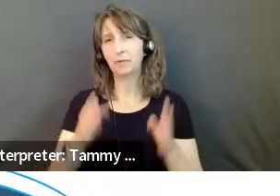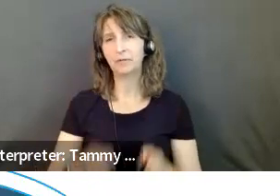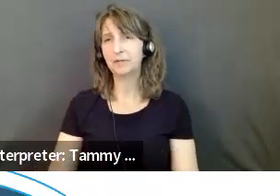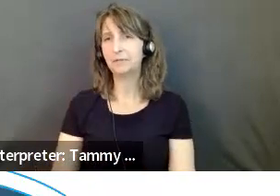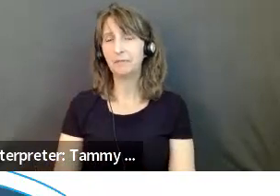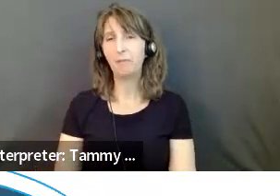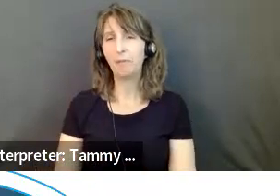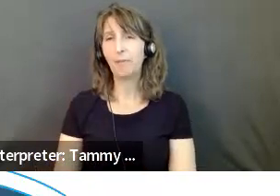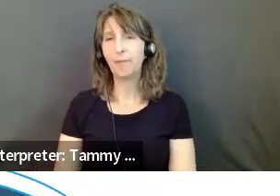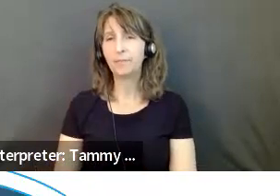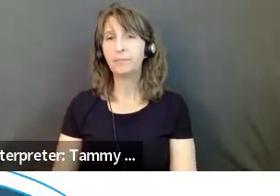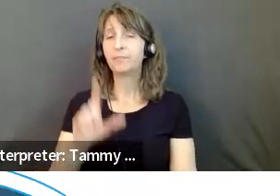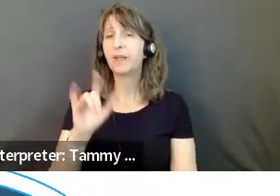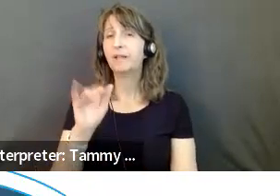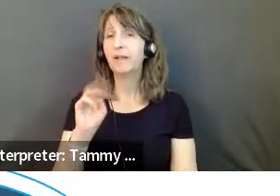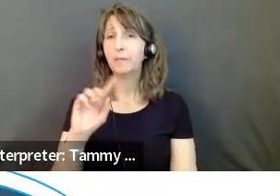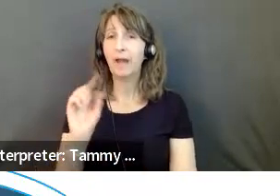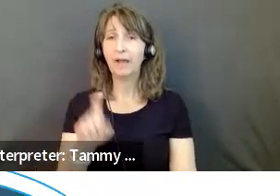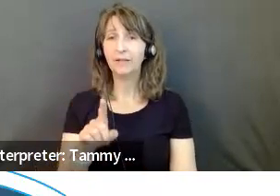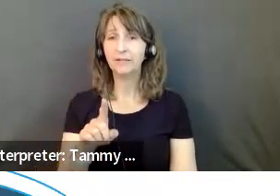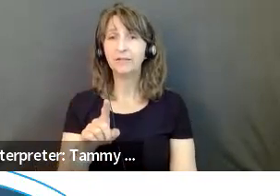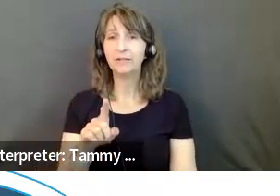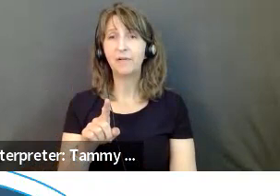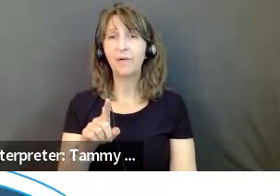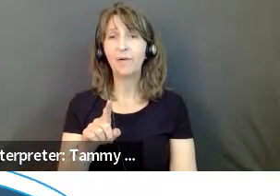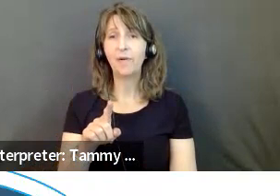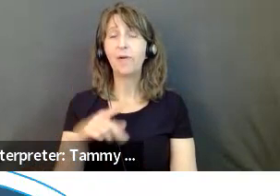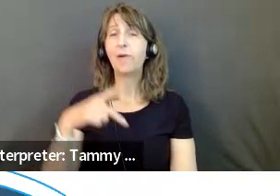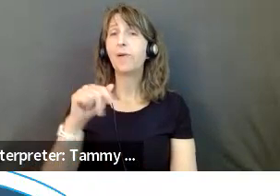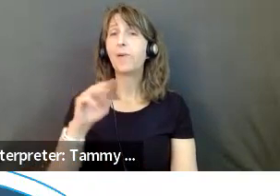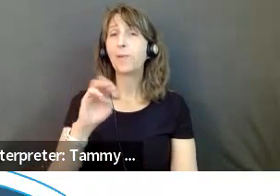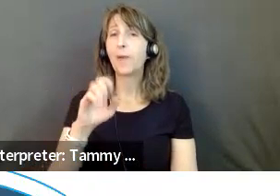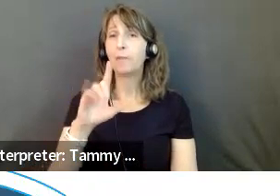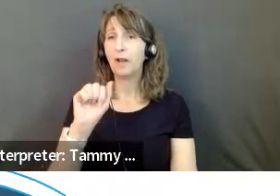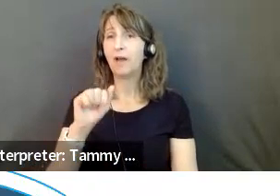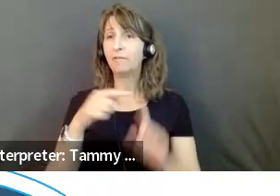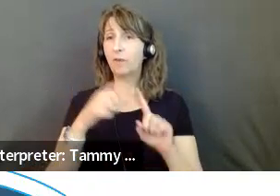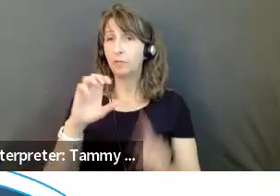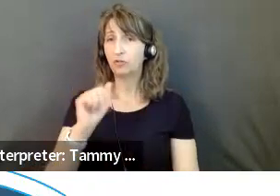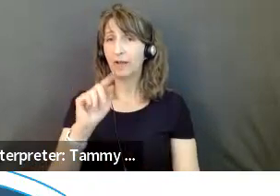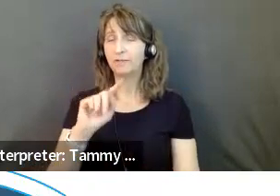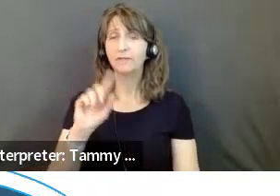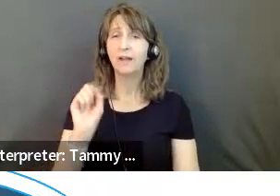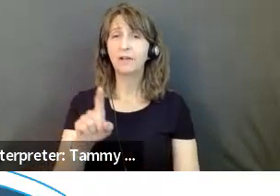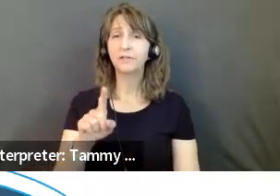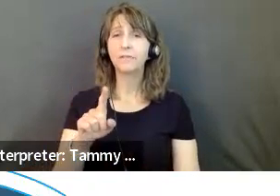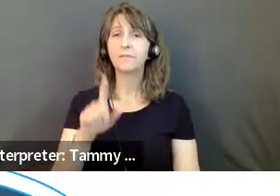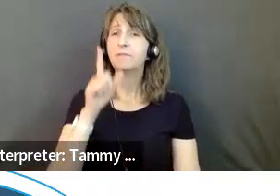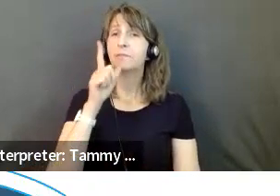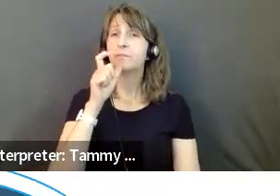And lastly, Pamela asks if. Who is the, sorry, who is the contact person for Oshna?